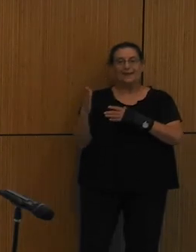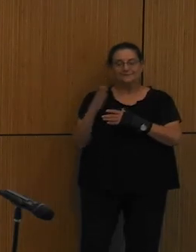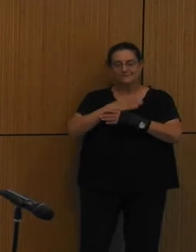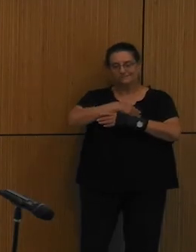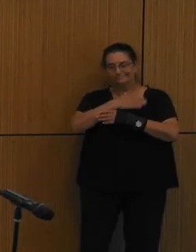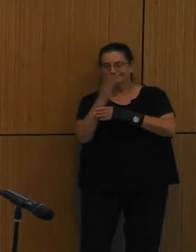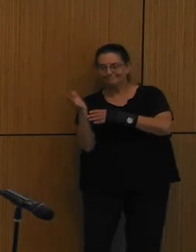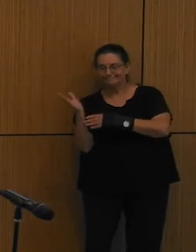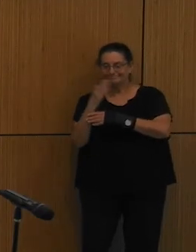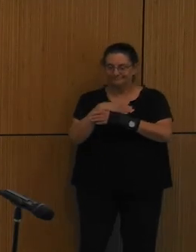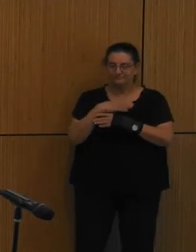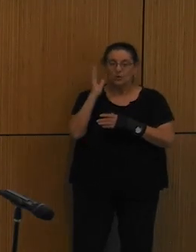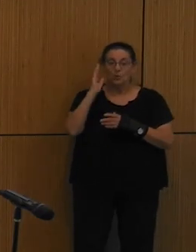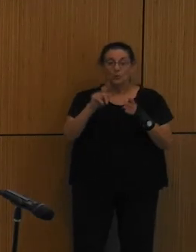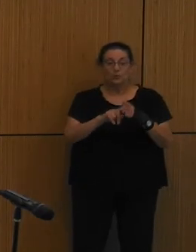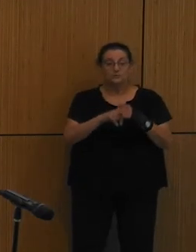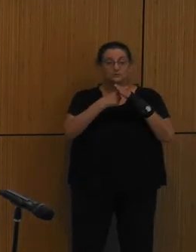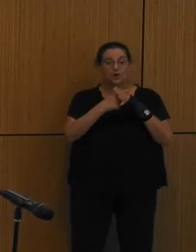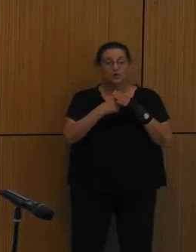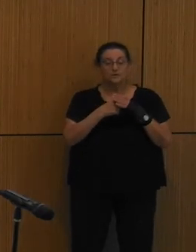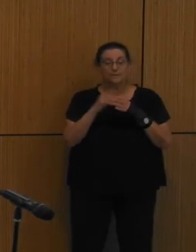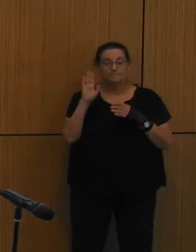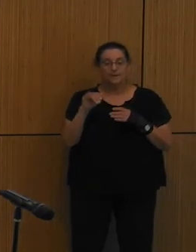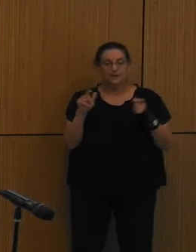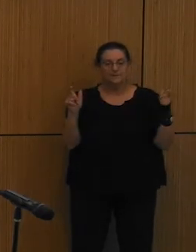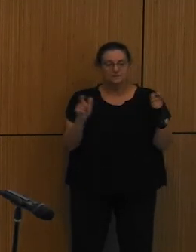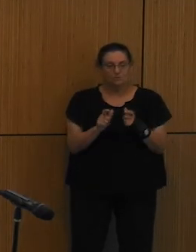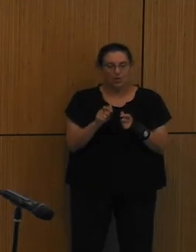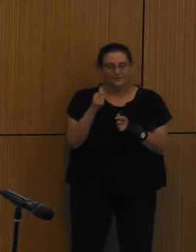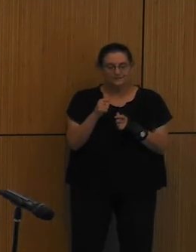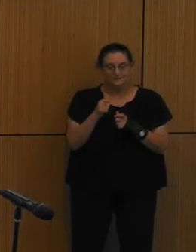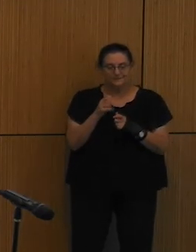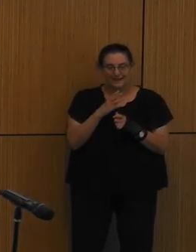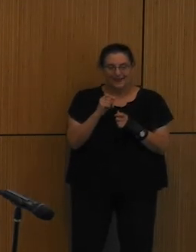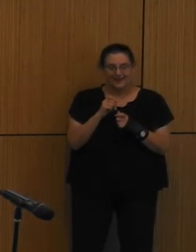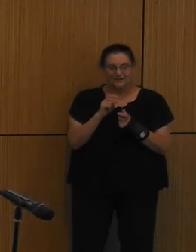We're going to start by the smallest and we're going to go to the largest.